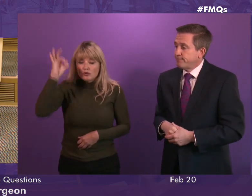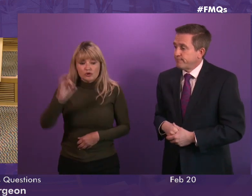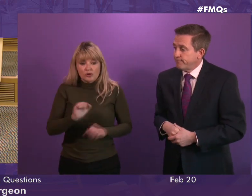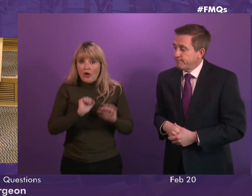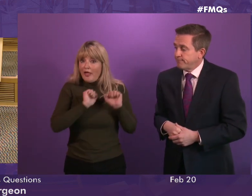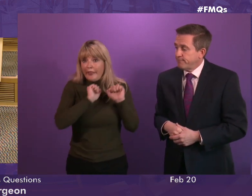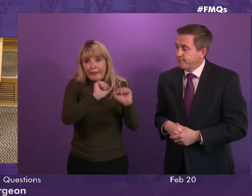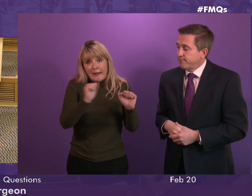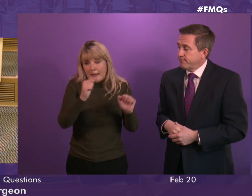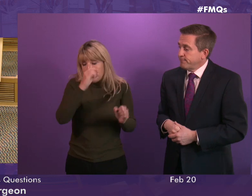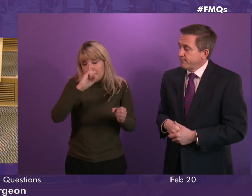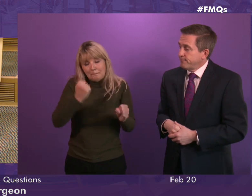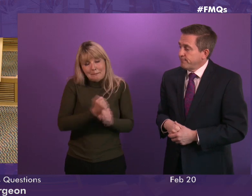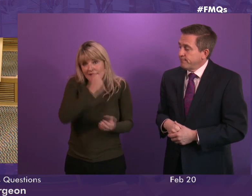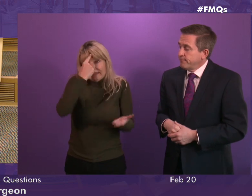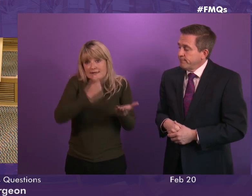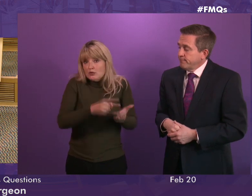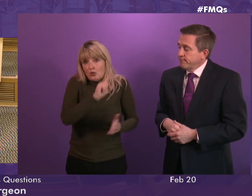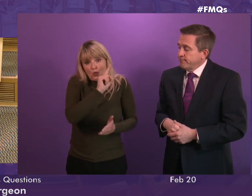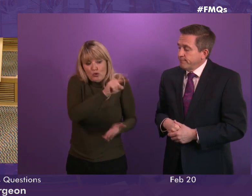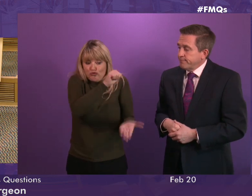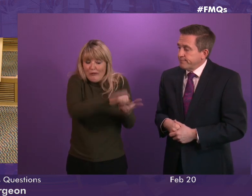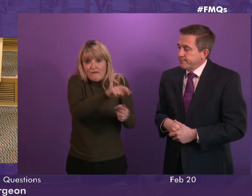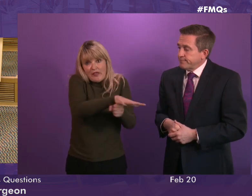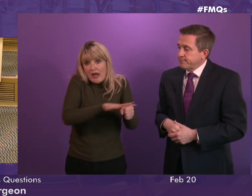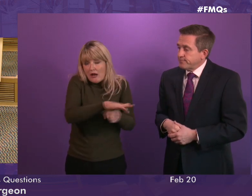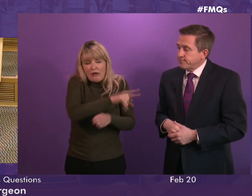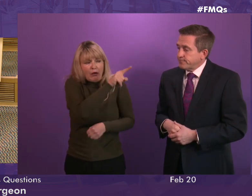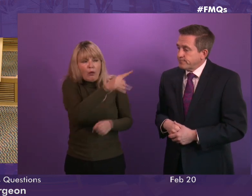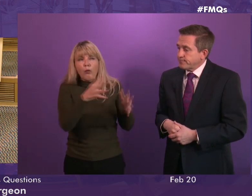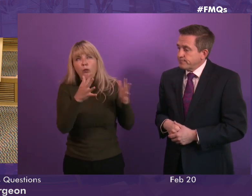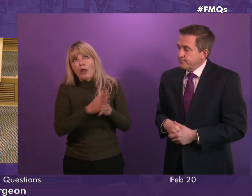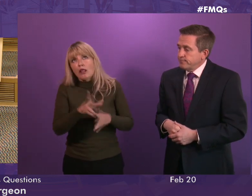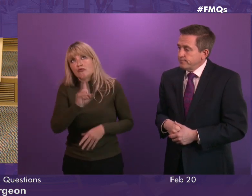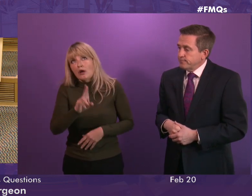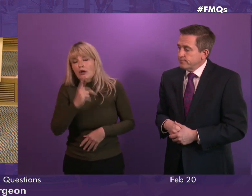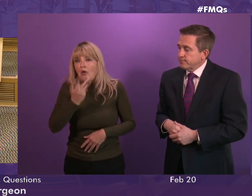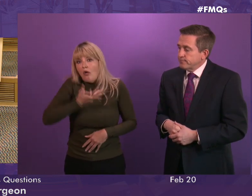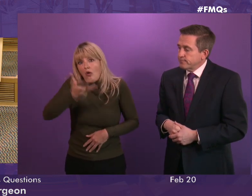that they think are right for their areas. Willie Rennie constantly talks about the need to empower local authorities.